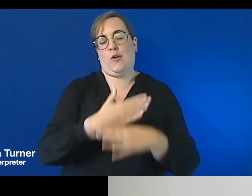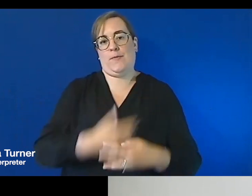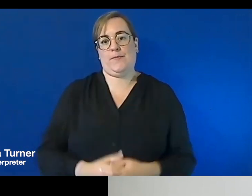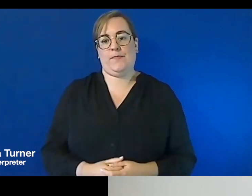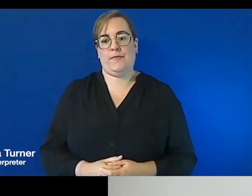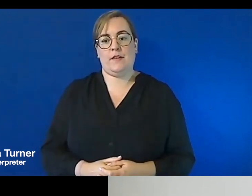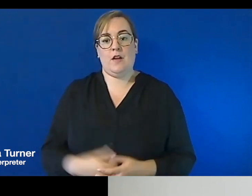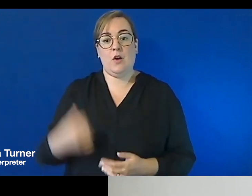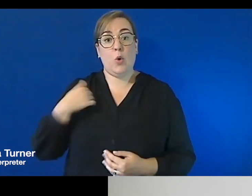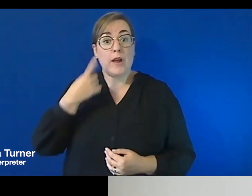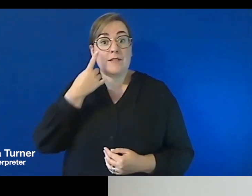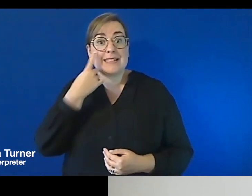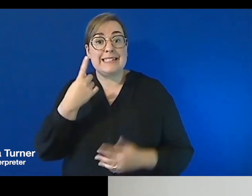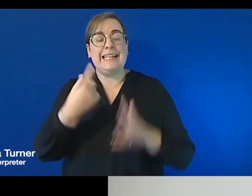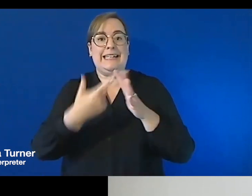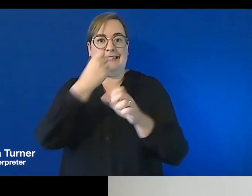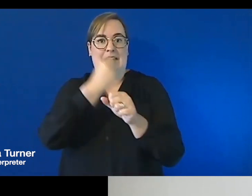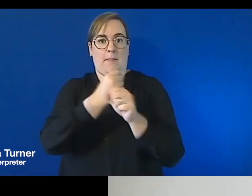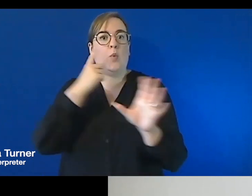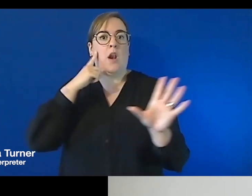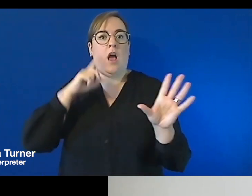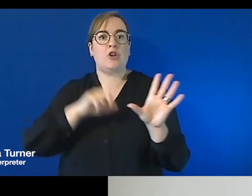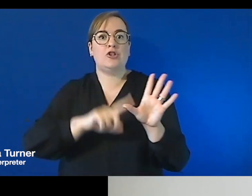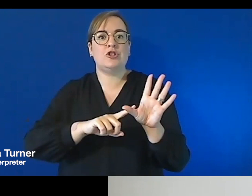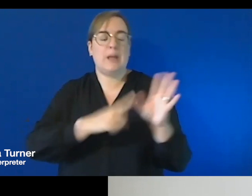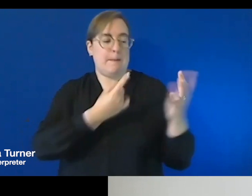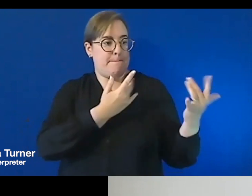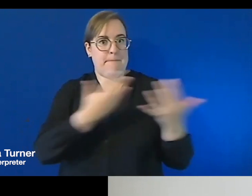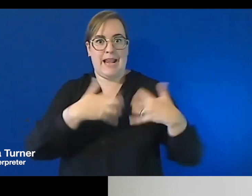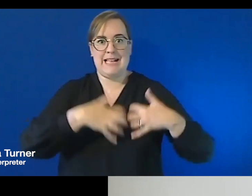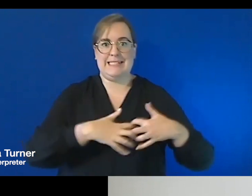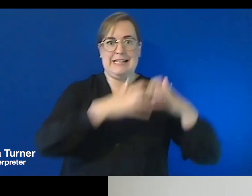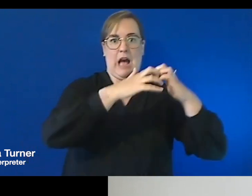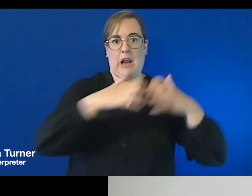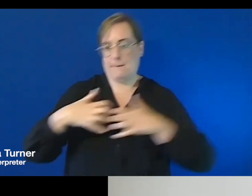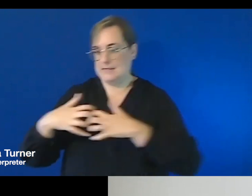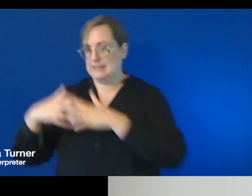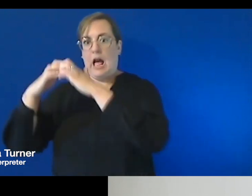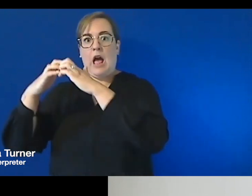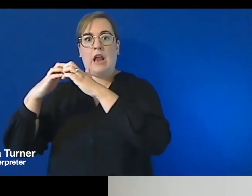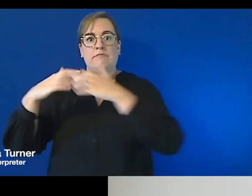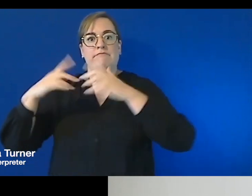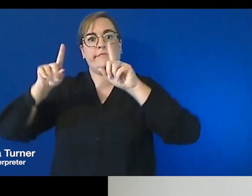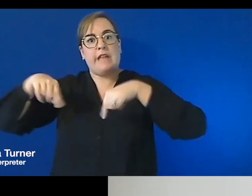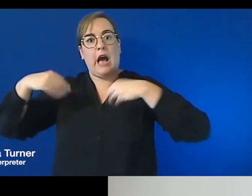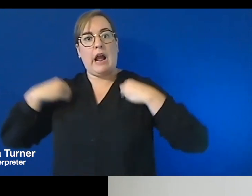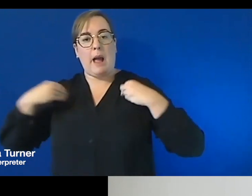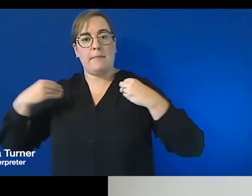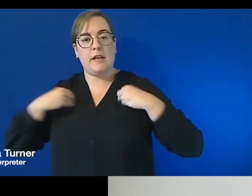in the last year. I’ve seen many startups working on open data on women involvement,